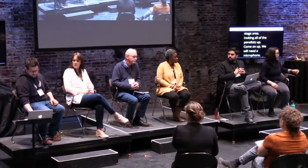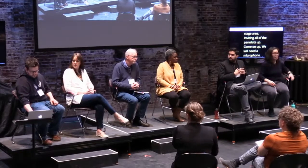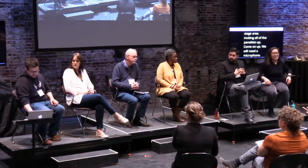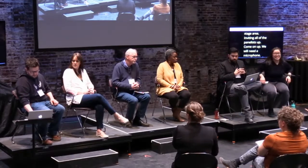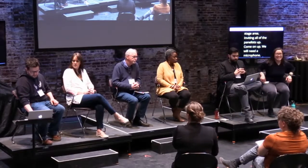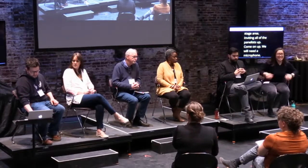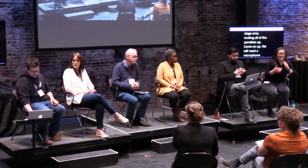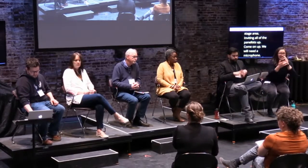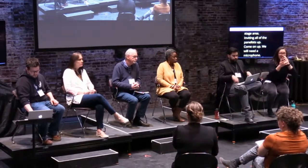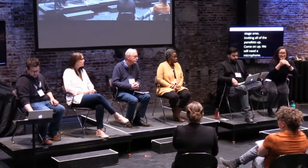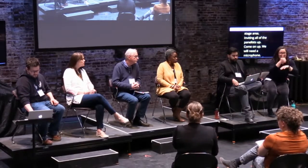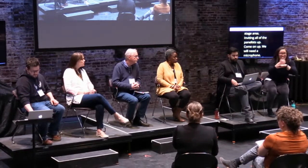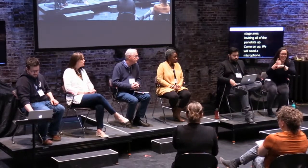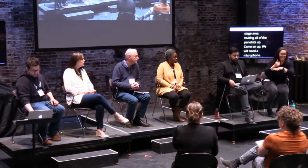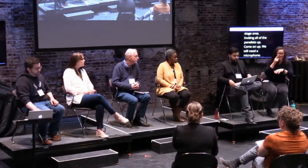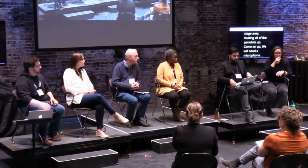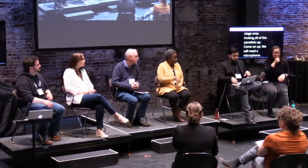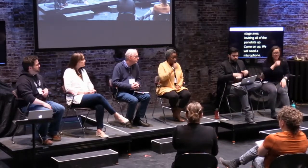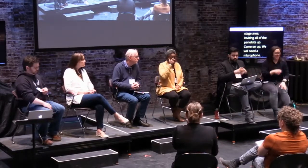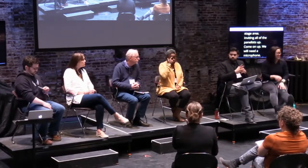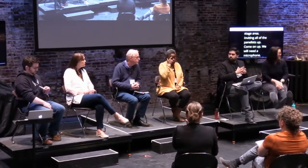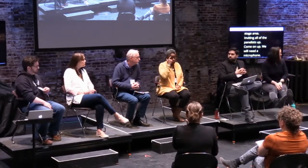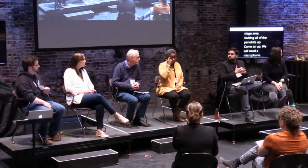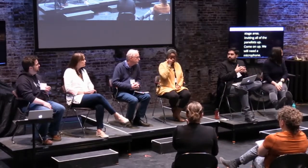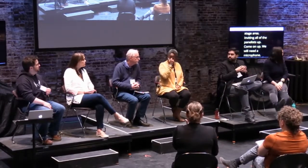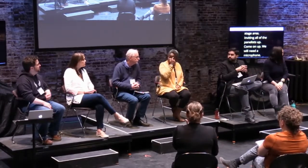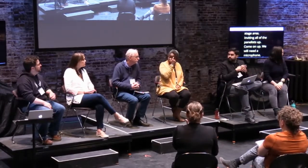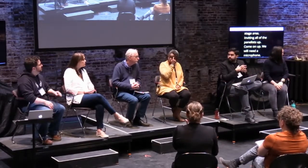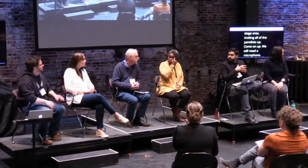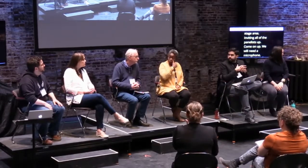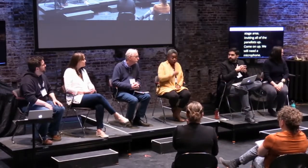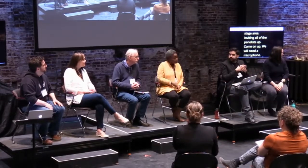(speaker too quiet to understand)